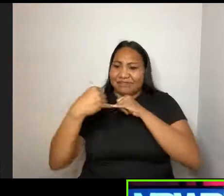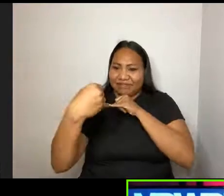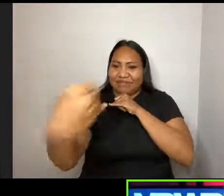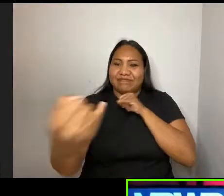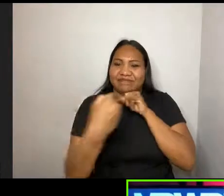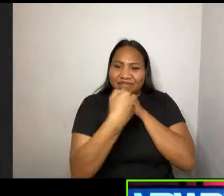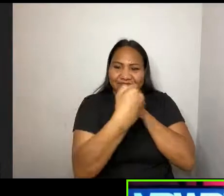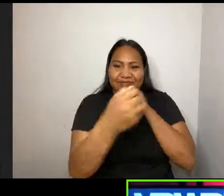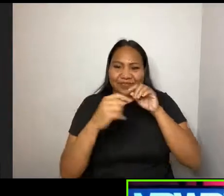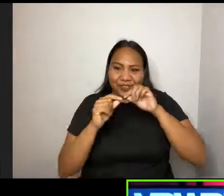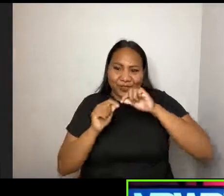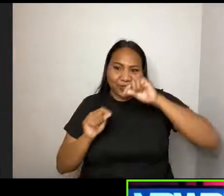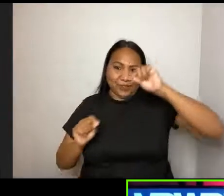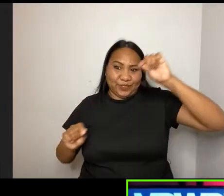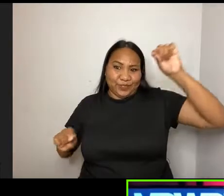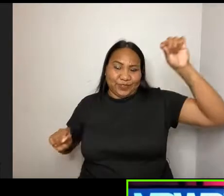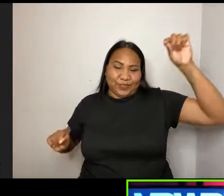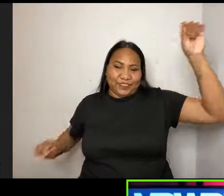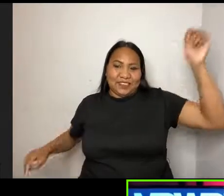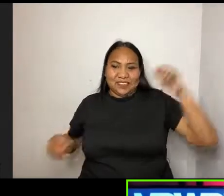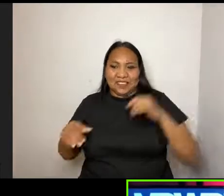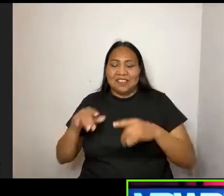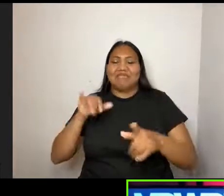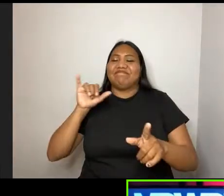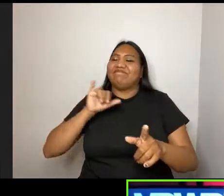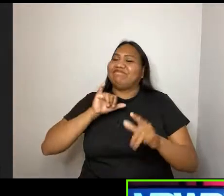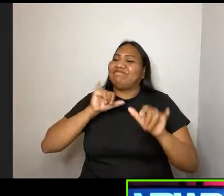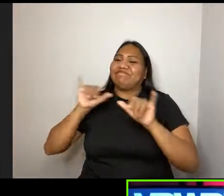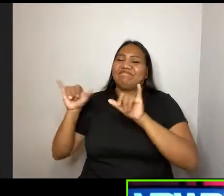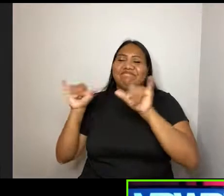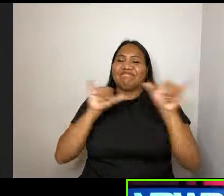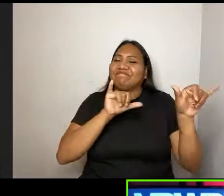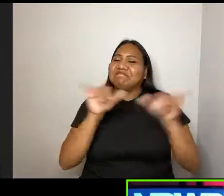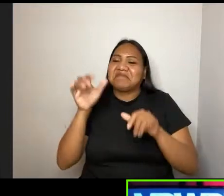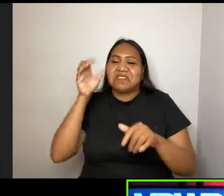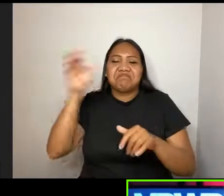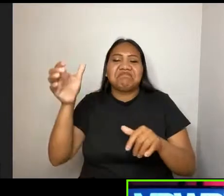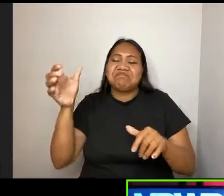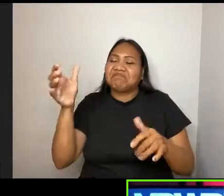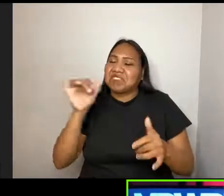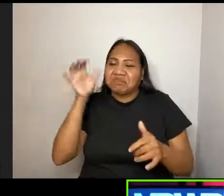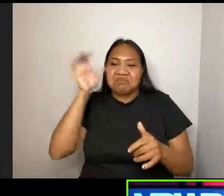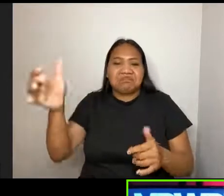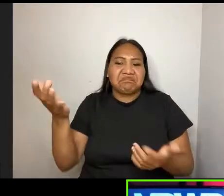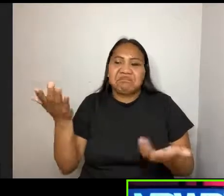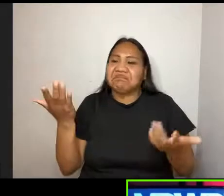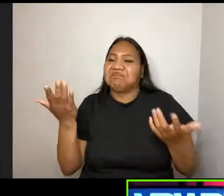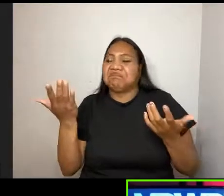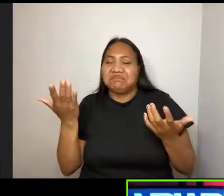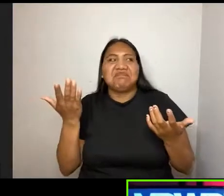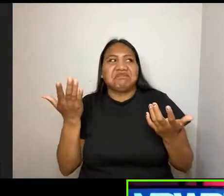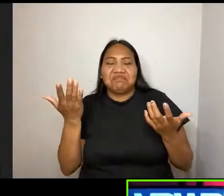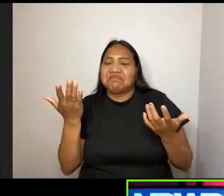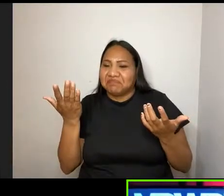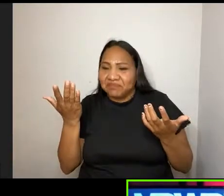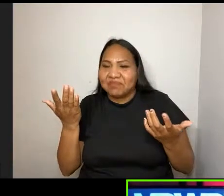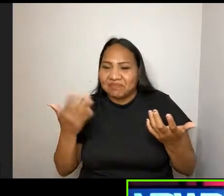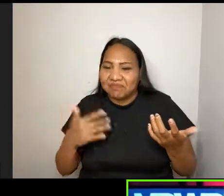communicate with everyone. That's something that I always think of. Then bringing it into 2021